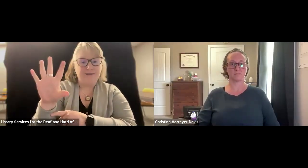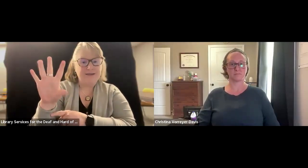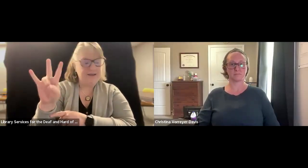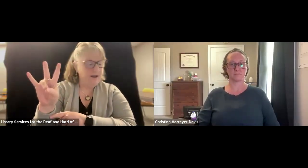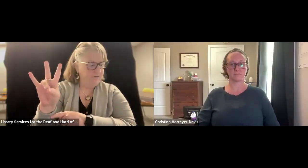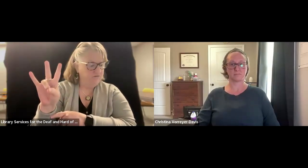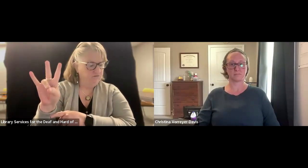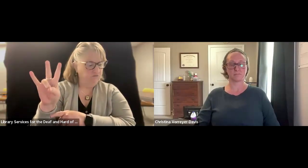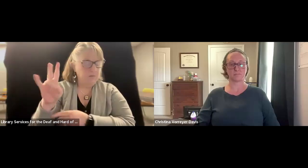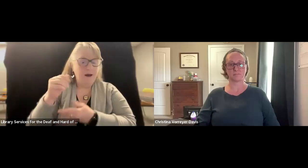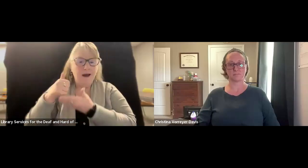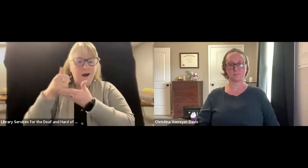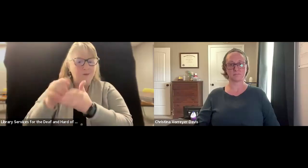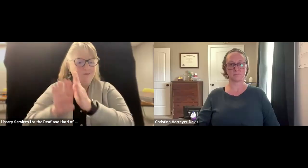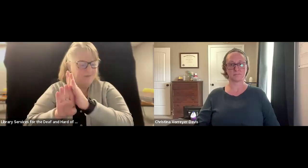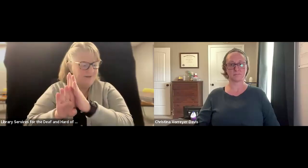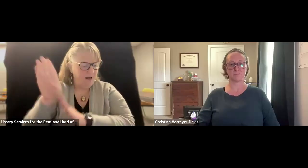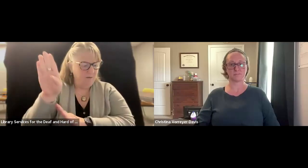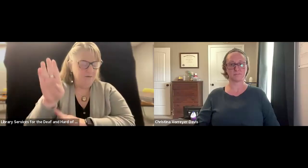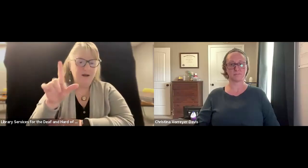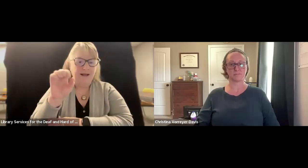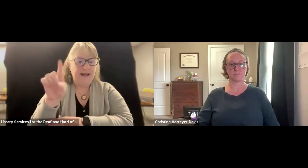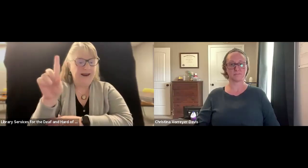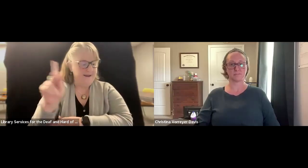How has House Bill 1957